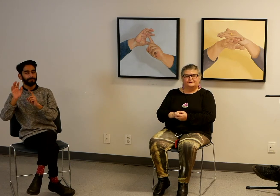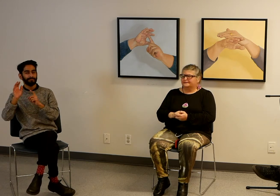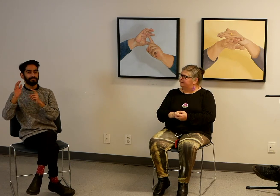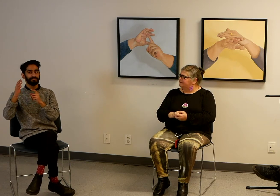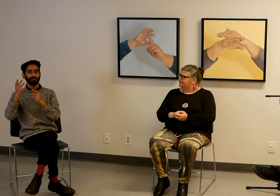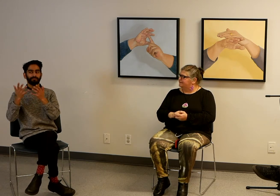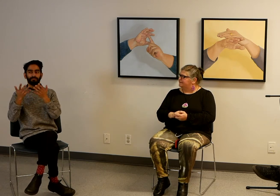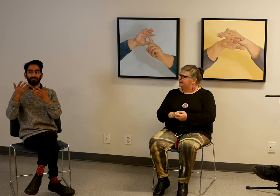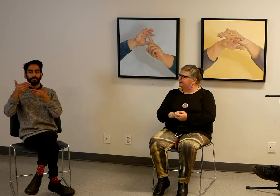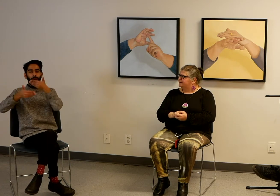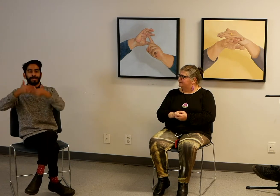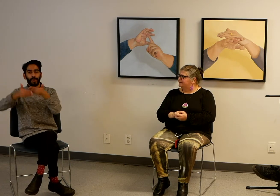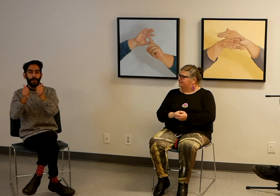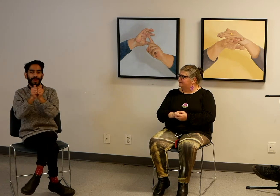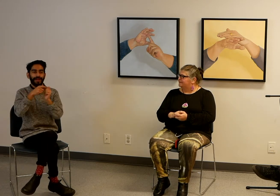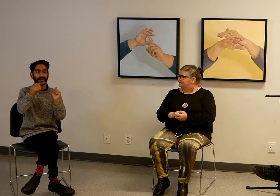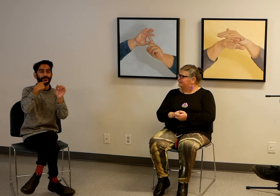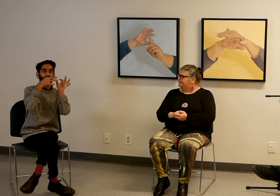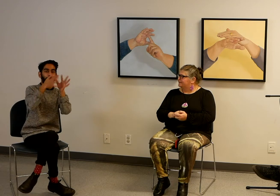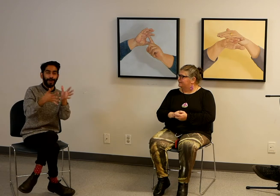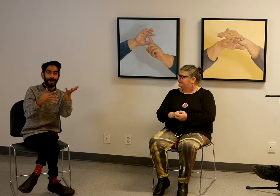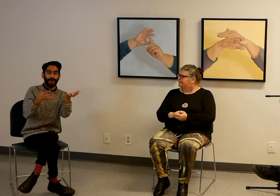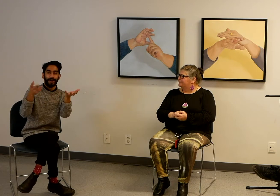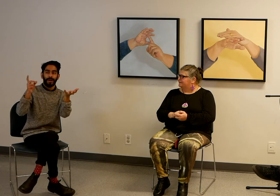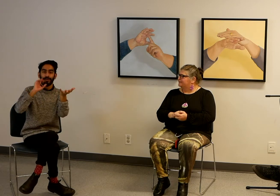culture, but it's, it's a part of the experience of being in the community.